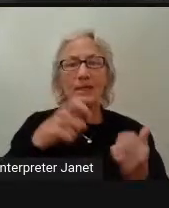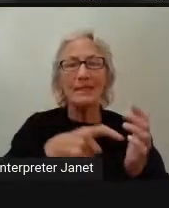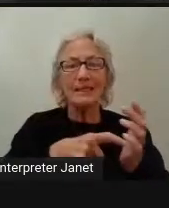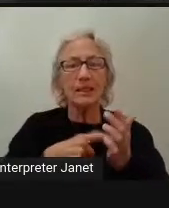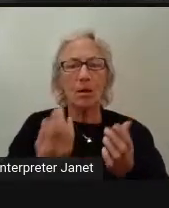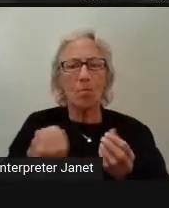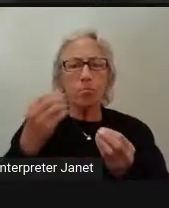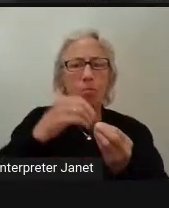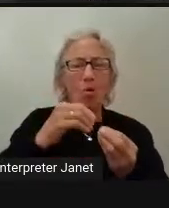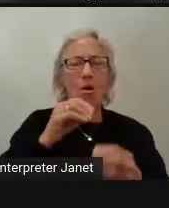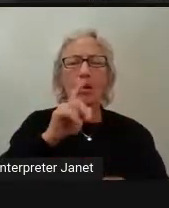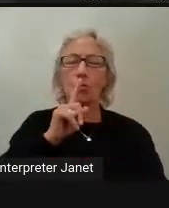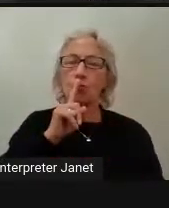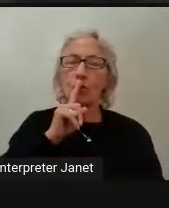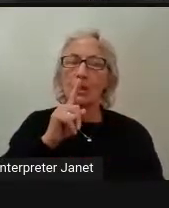But it was kind of